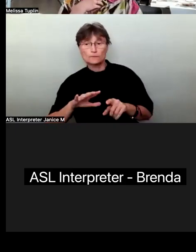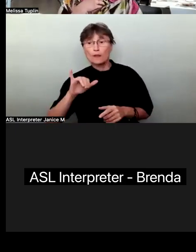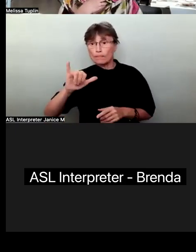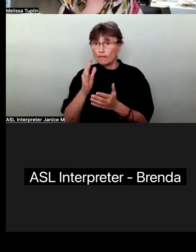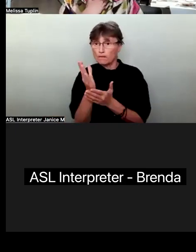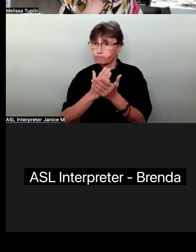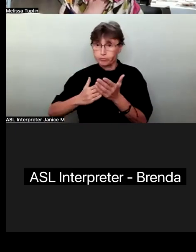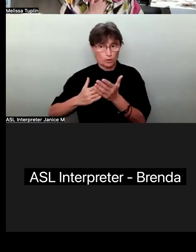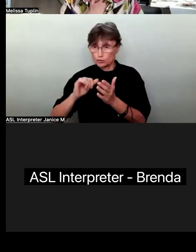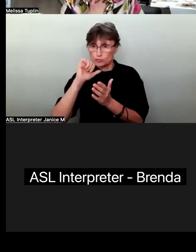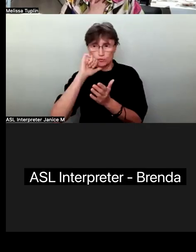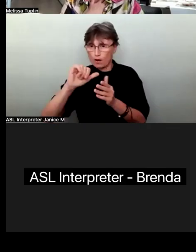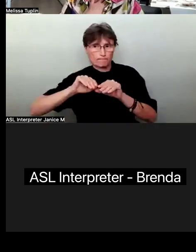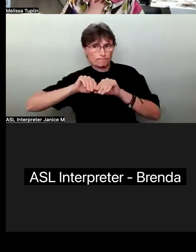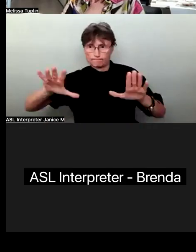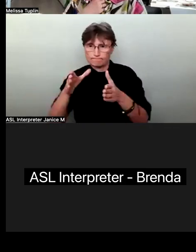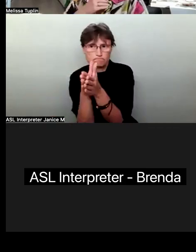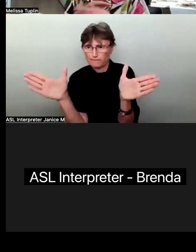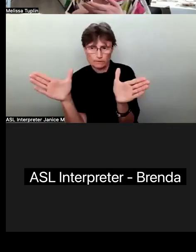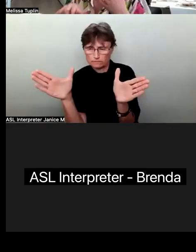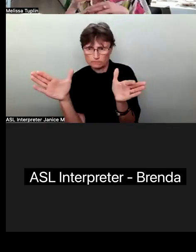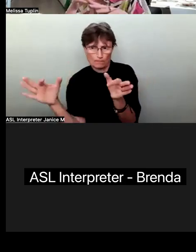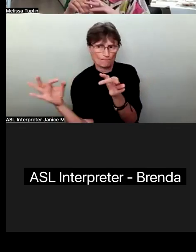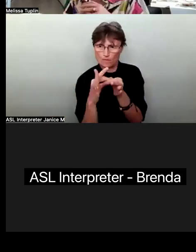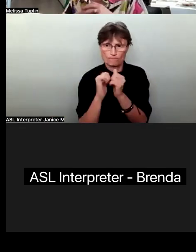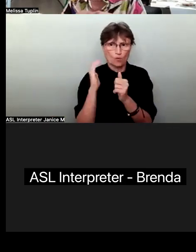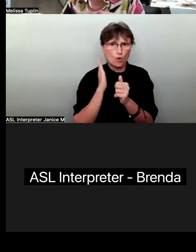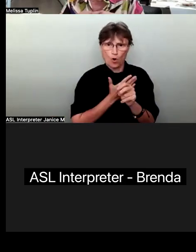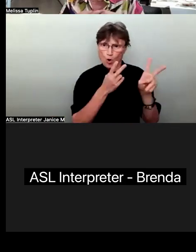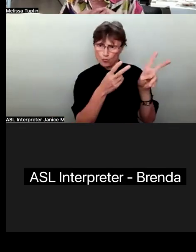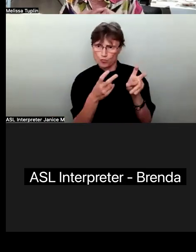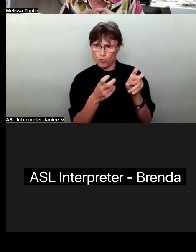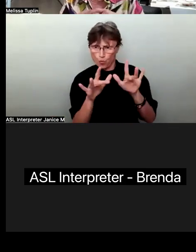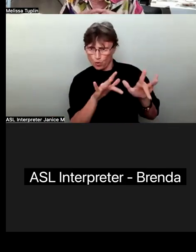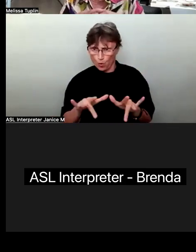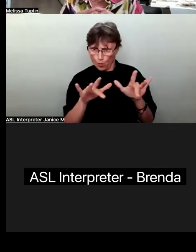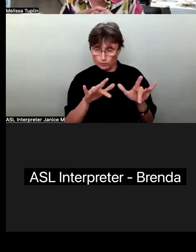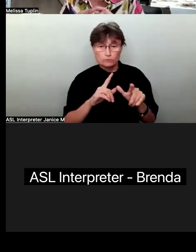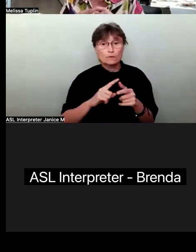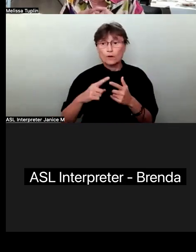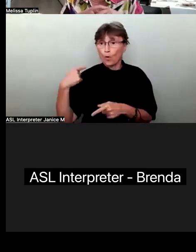published as part of the recording. So because we are not sharing the questions and answers,